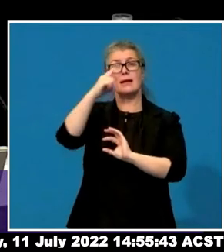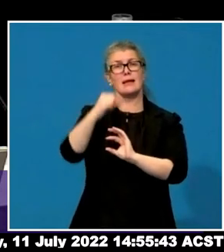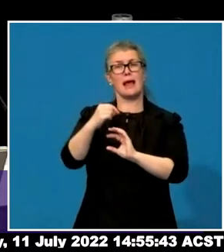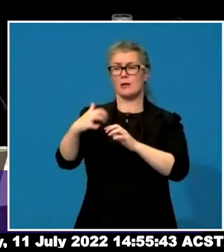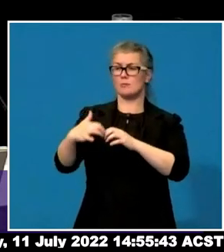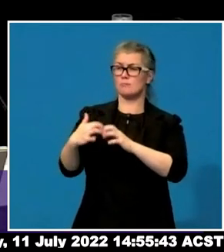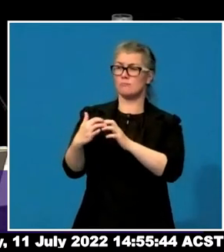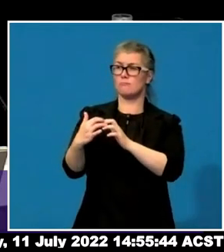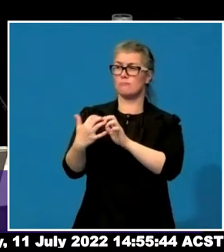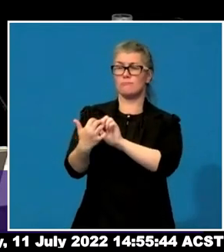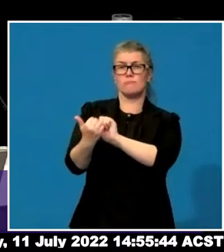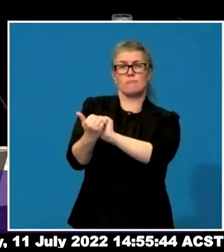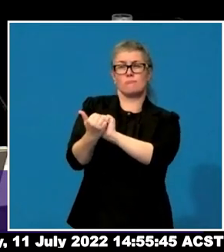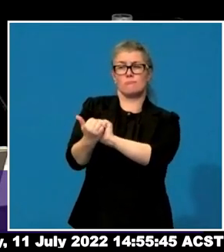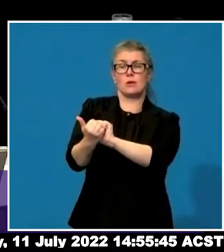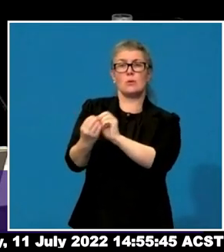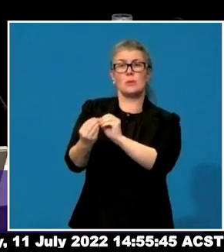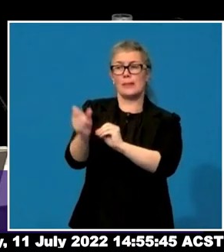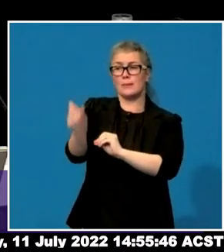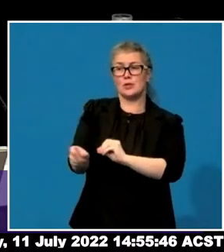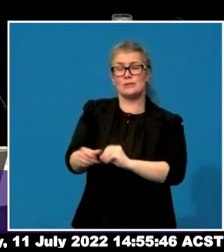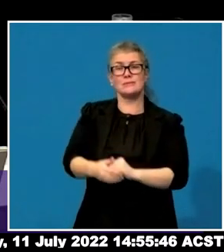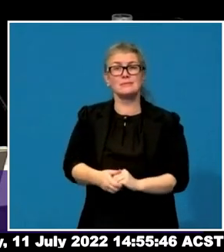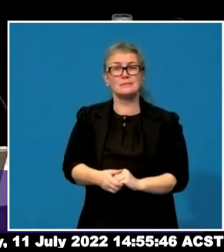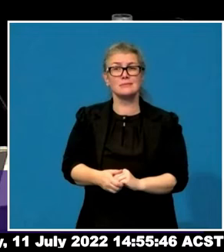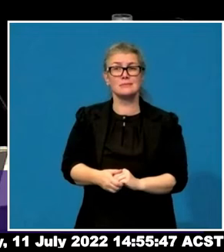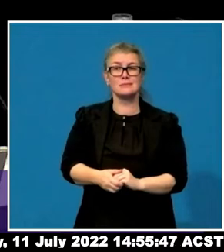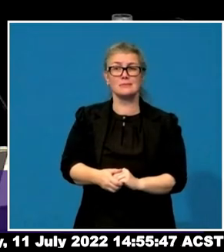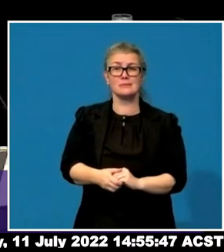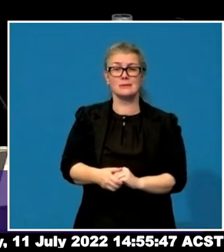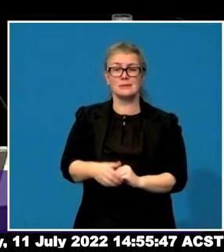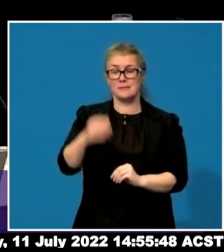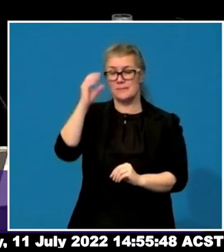person. And the person themselves. It doesn't exclude the person who has the disability.